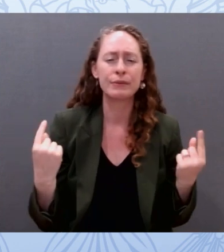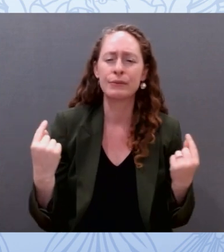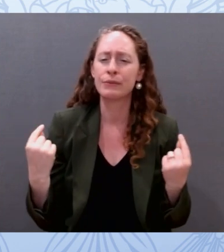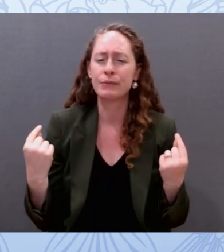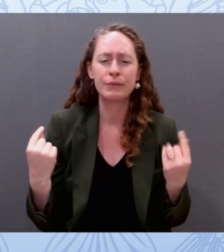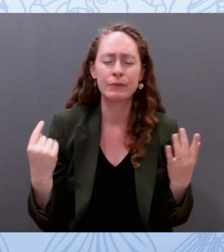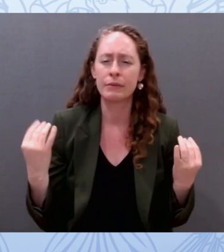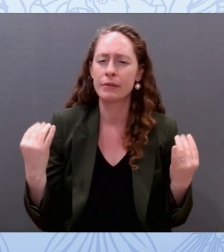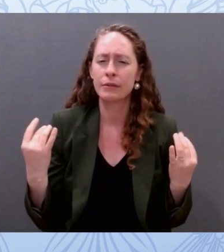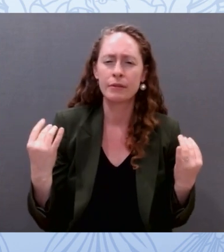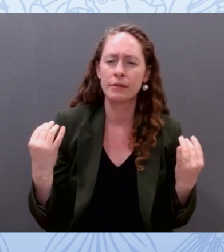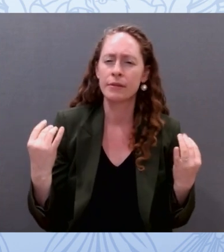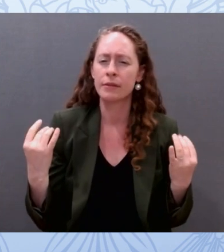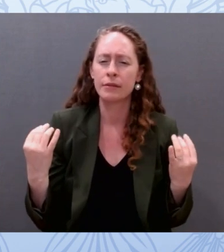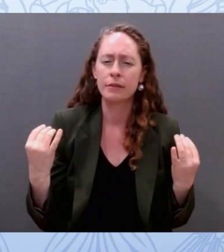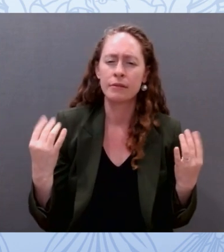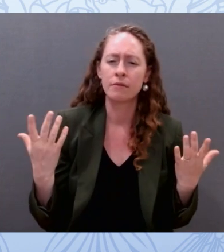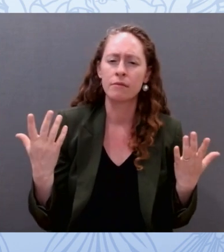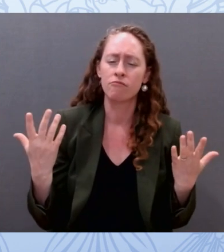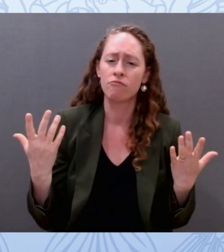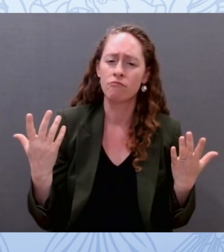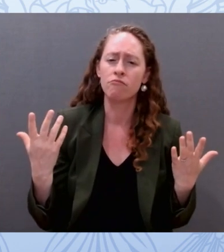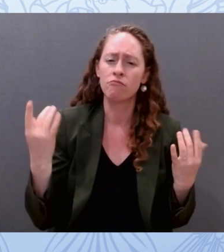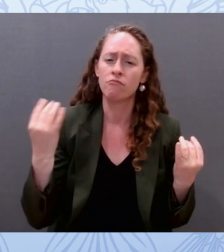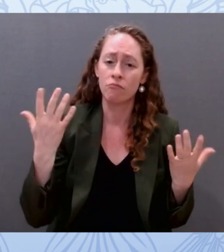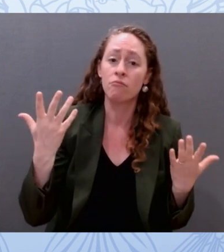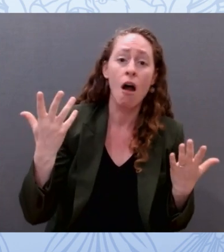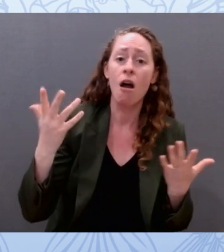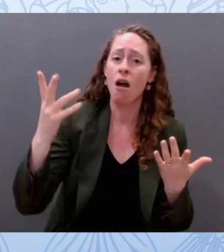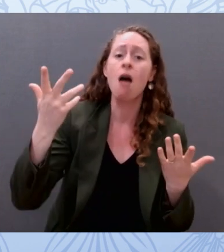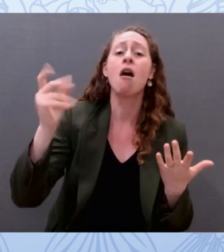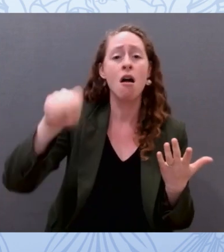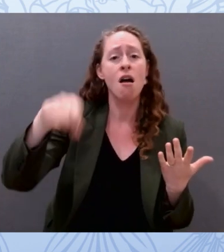So he joined the Marines serving for five years.